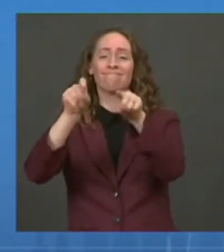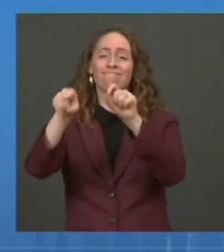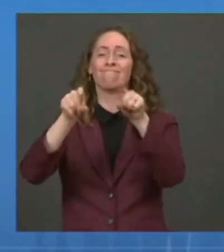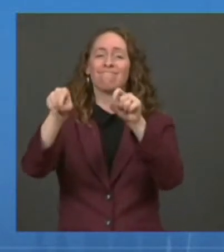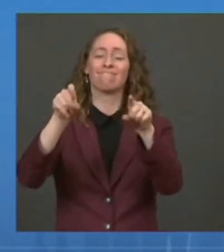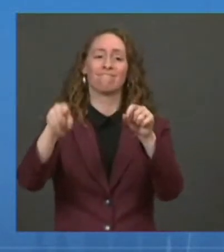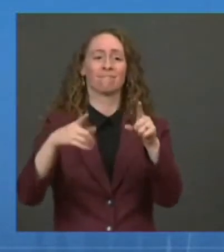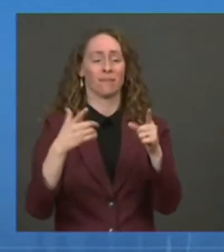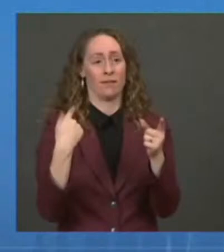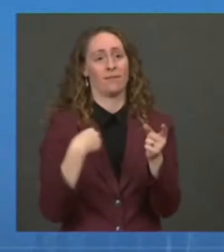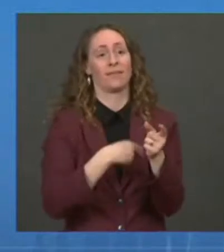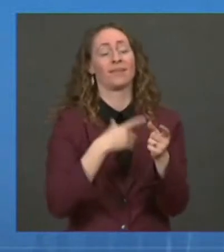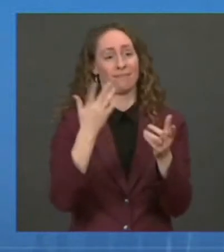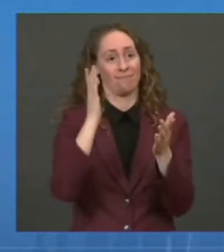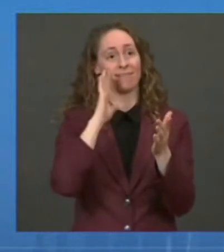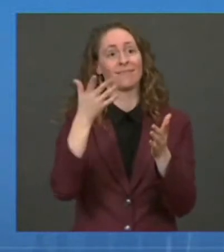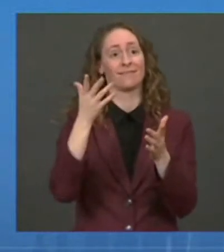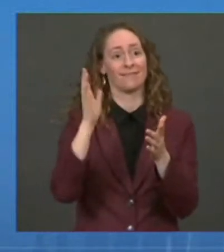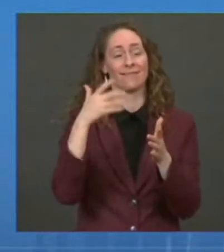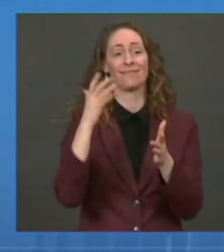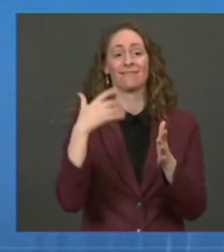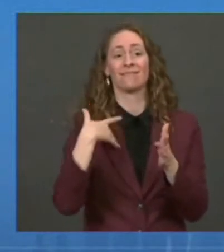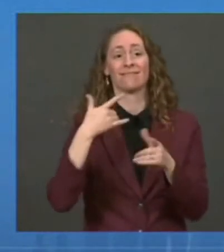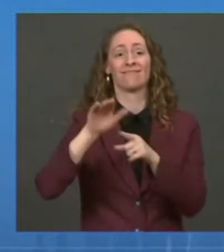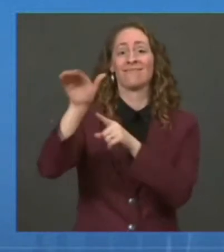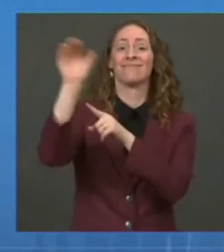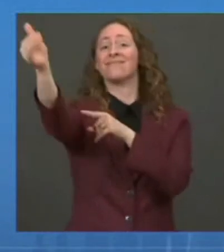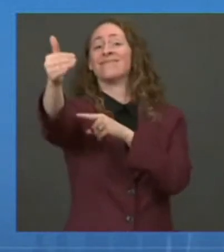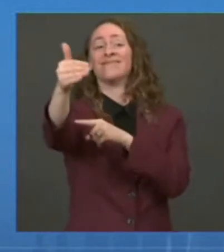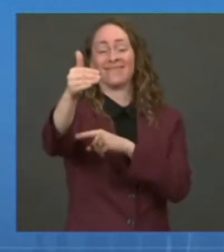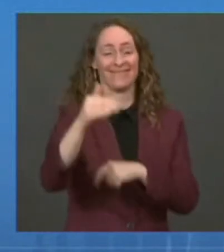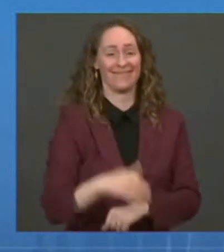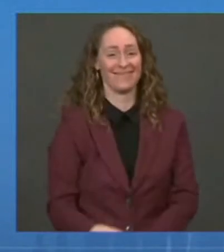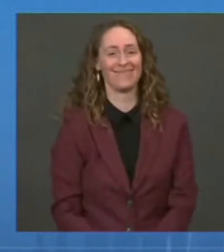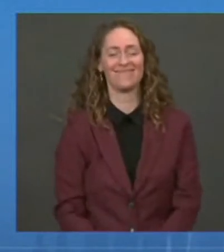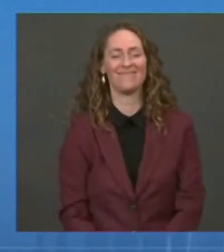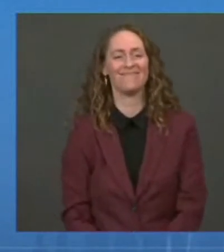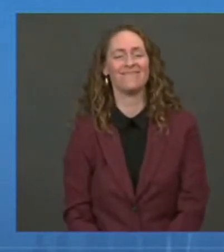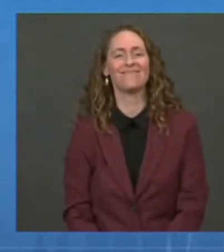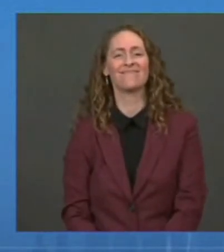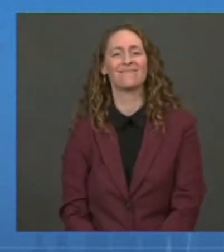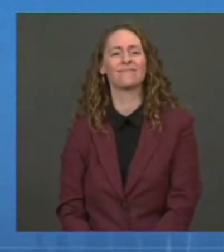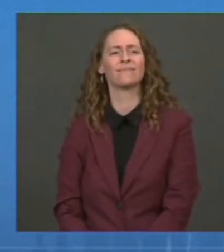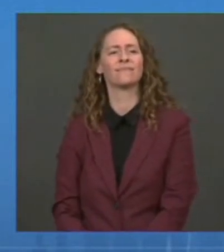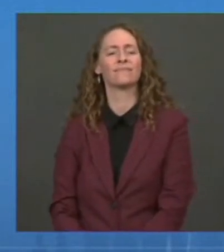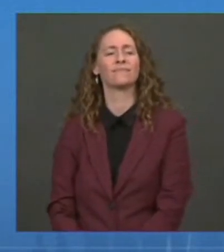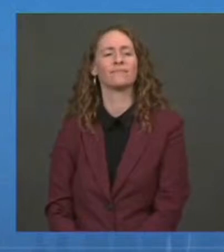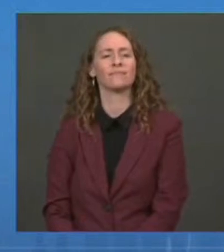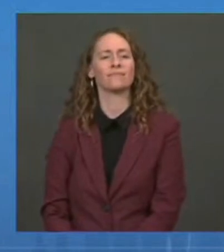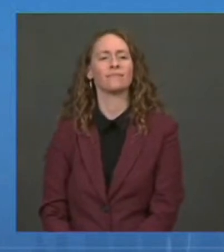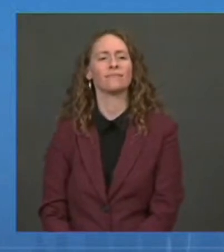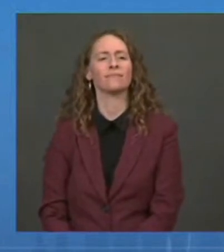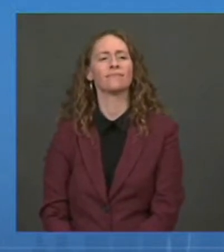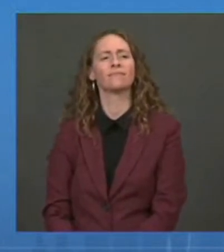PODCASTS, LETTERS, SOCIAL MEDIA, POST CARDS, LEAFLETS AND